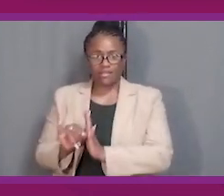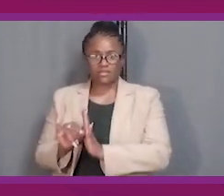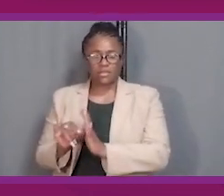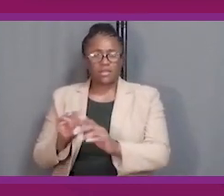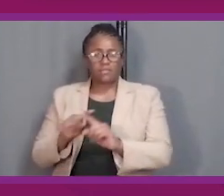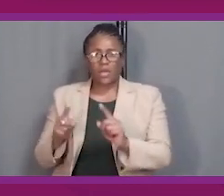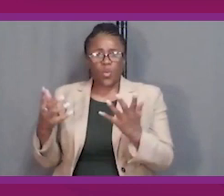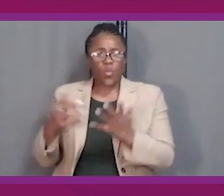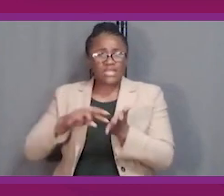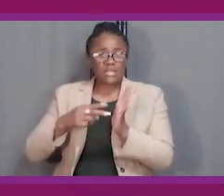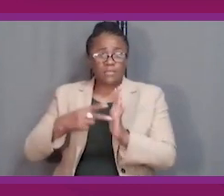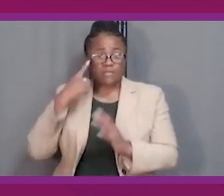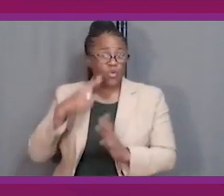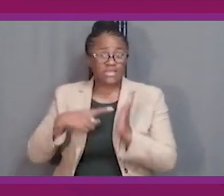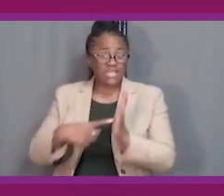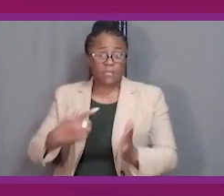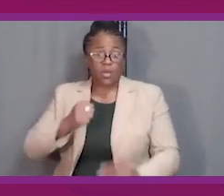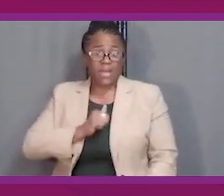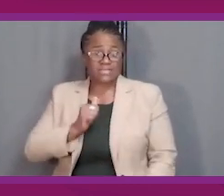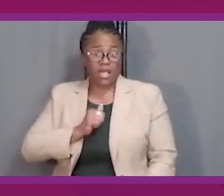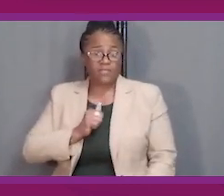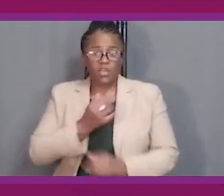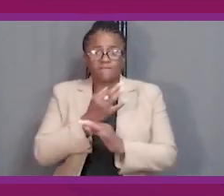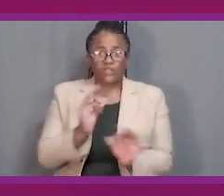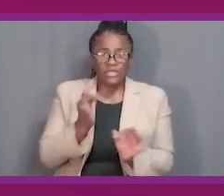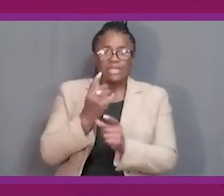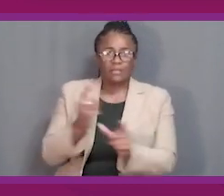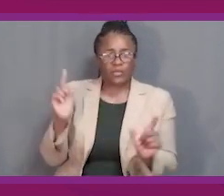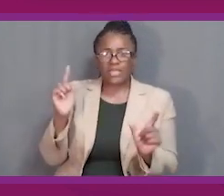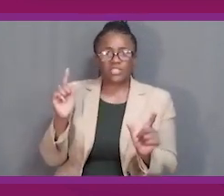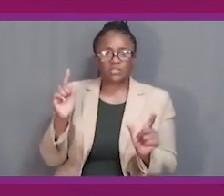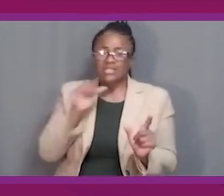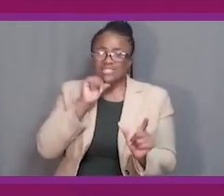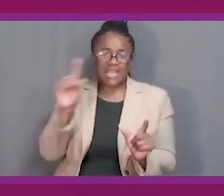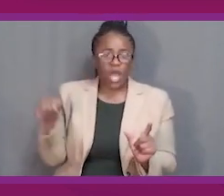not only about, "Yes, as a disabled person I need ableism and abled supremacy to end,